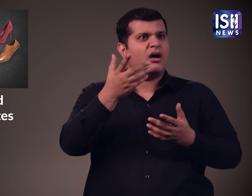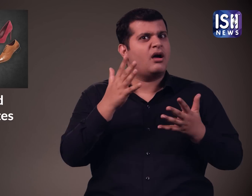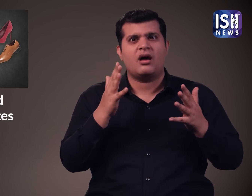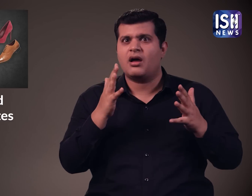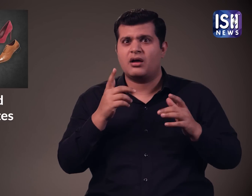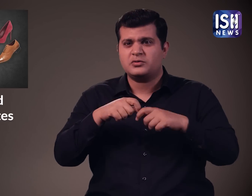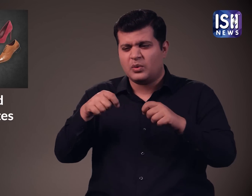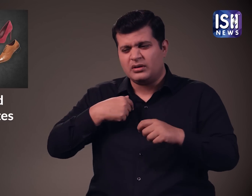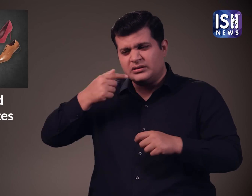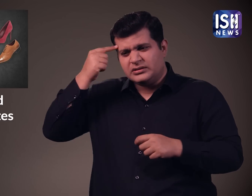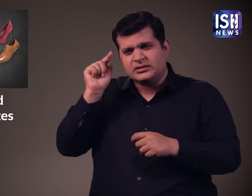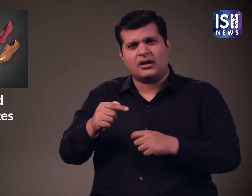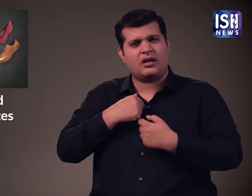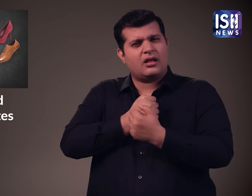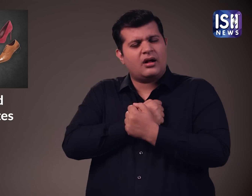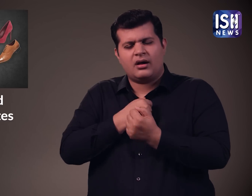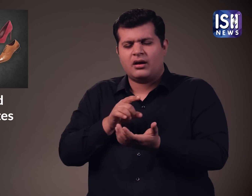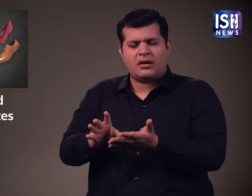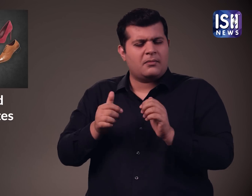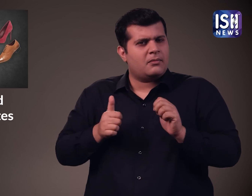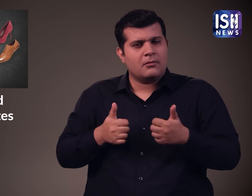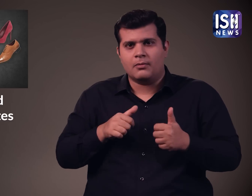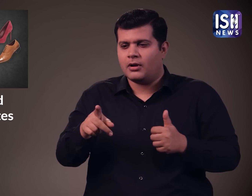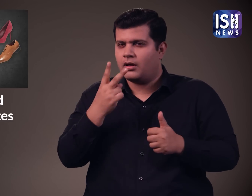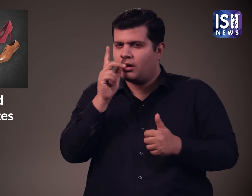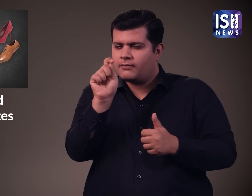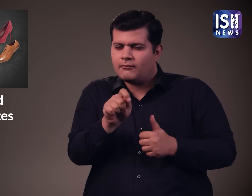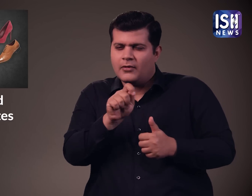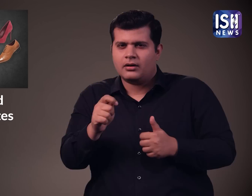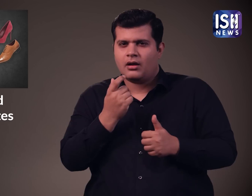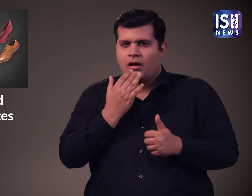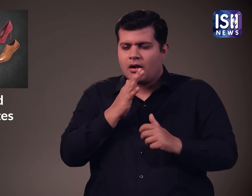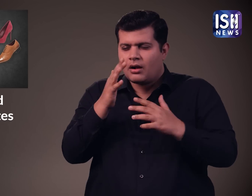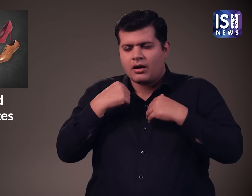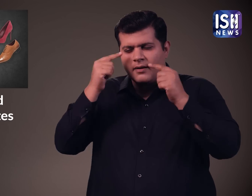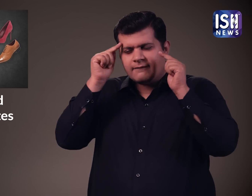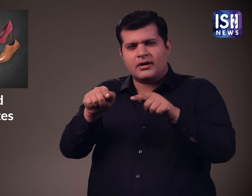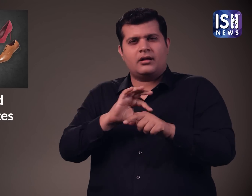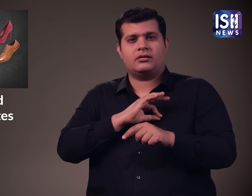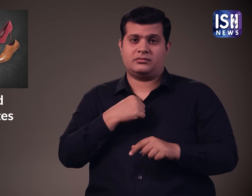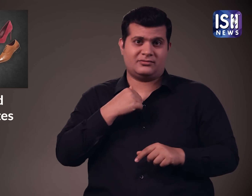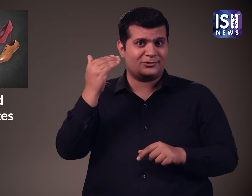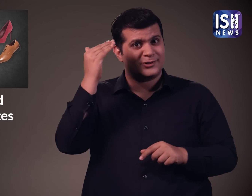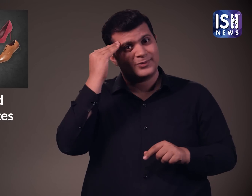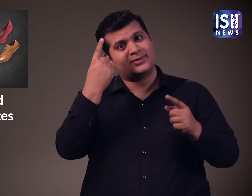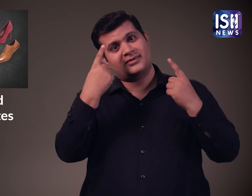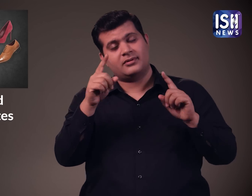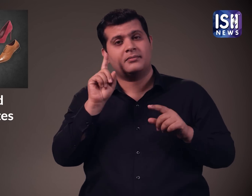I know you are right when you are thinking about fashion and style and are not ready discard your shoes,